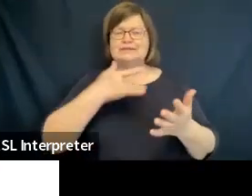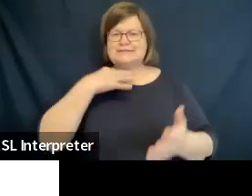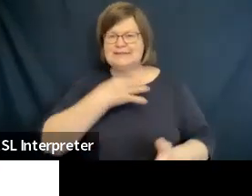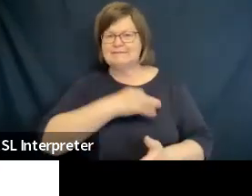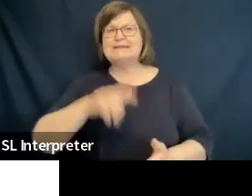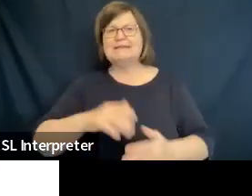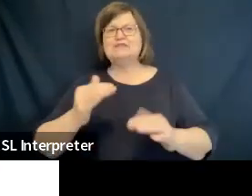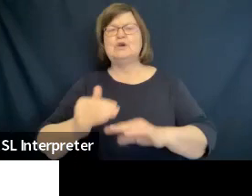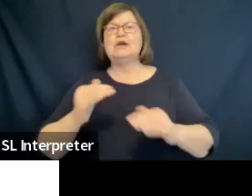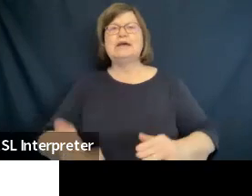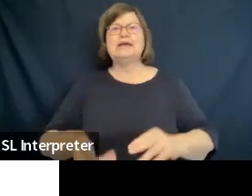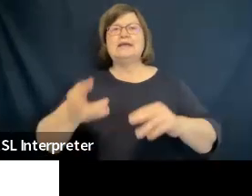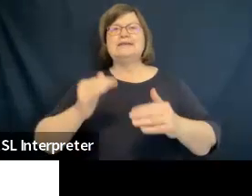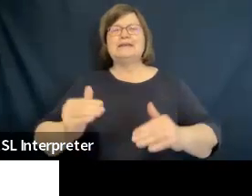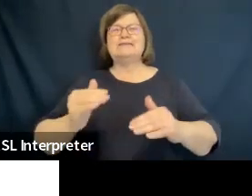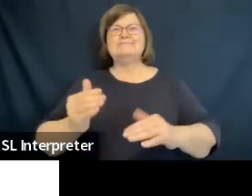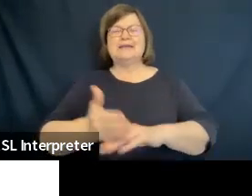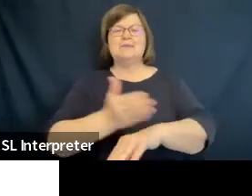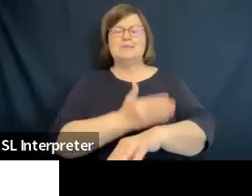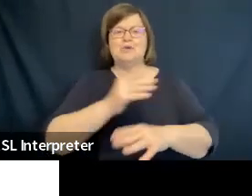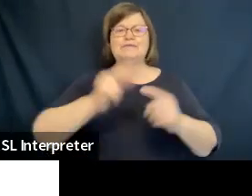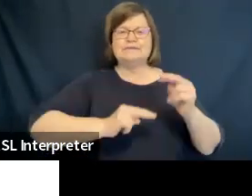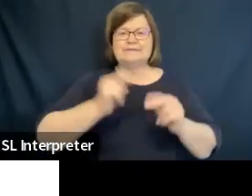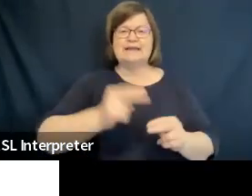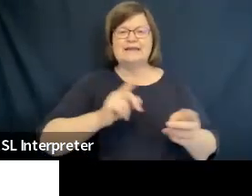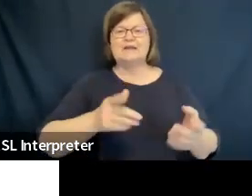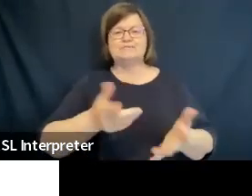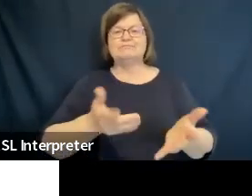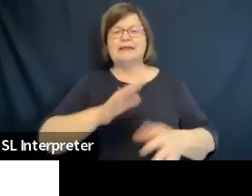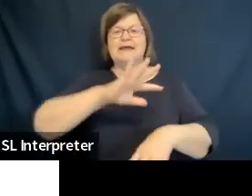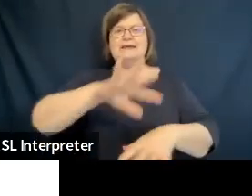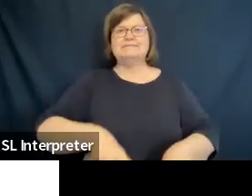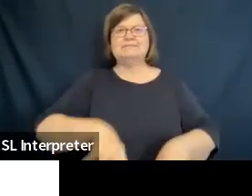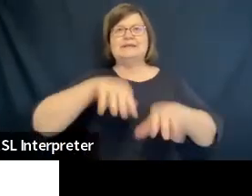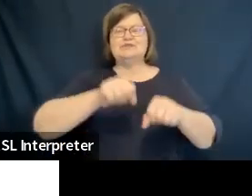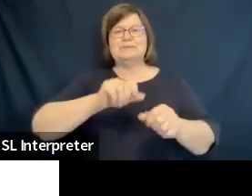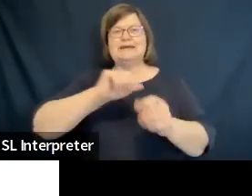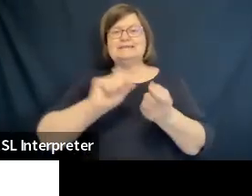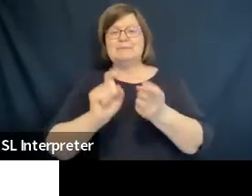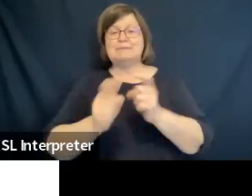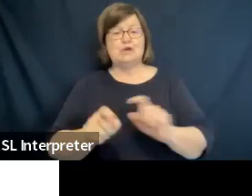facilities and provide modifications to typical practices and policies. Notably in our research